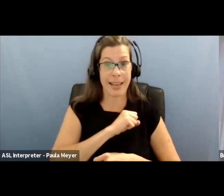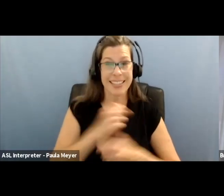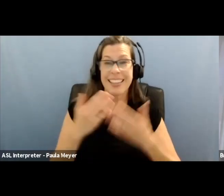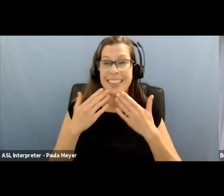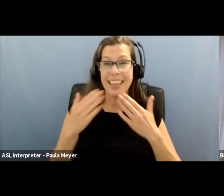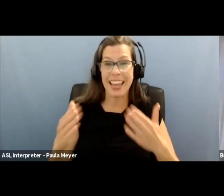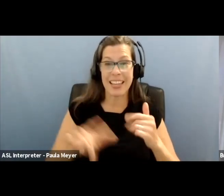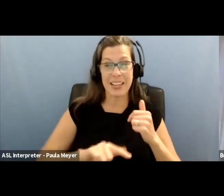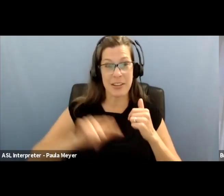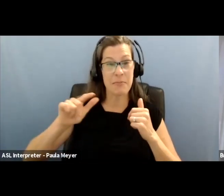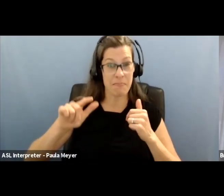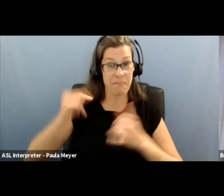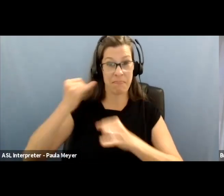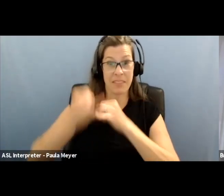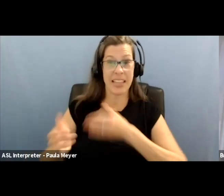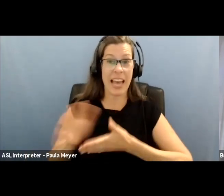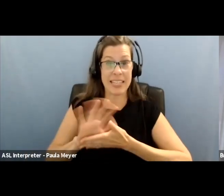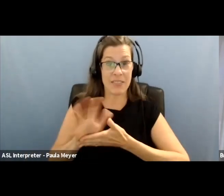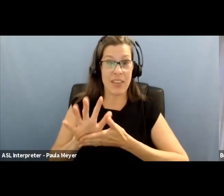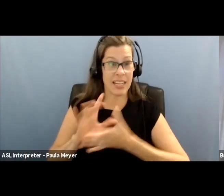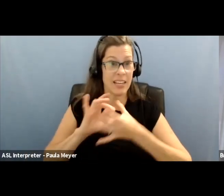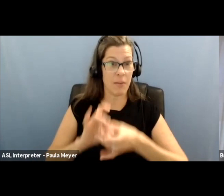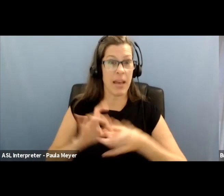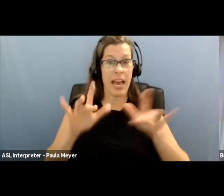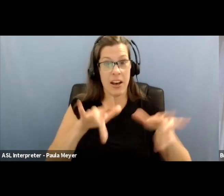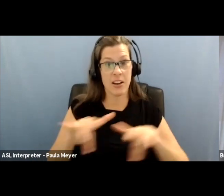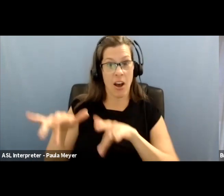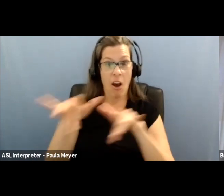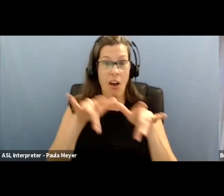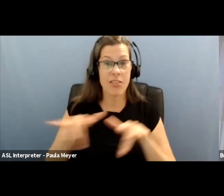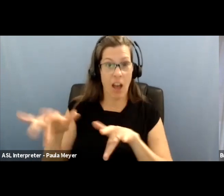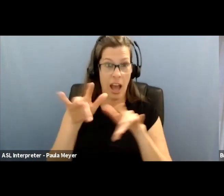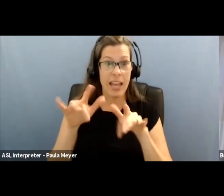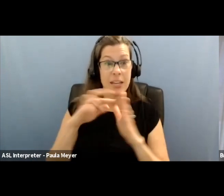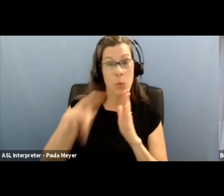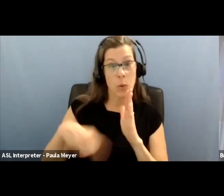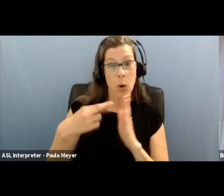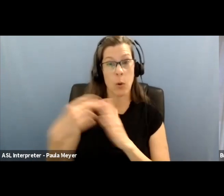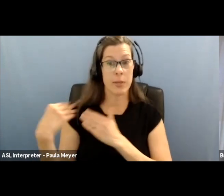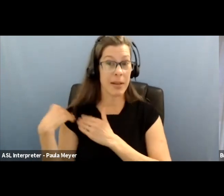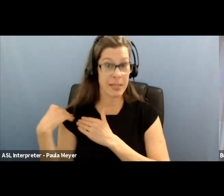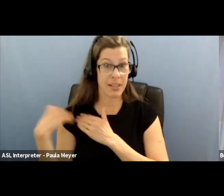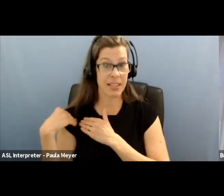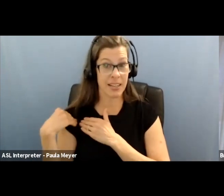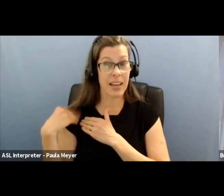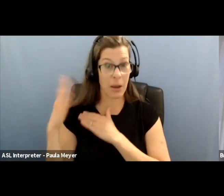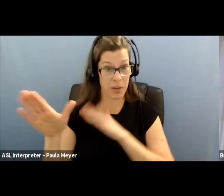have our last video about virtual event roles and responsibilities. And I will take a moment to intro that.